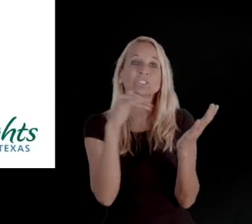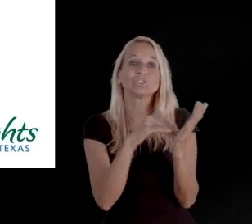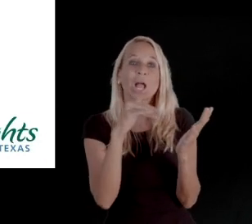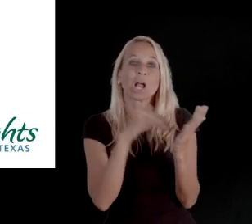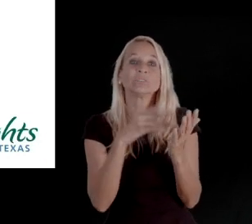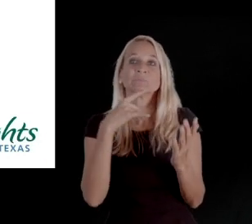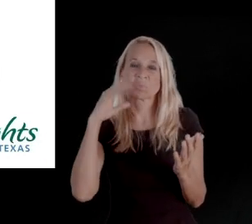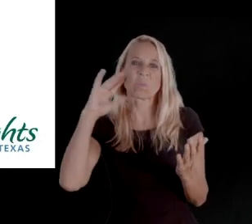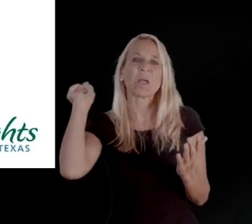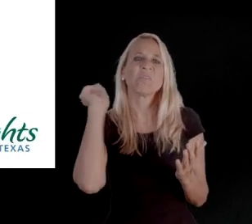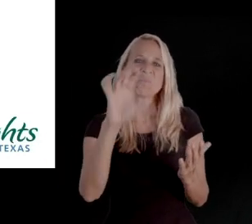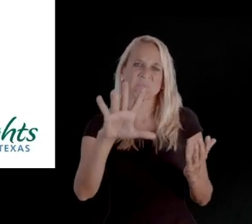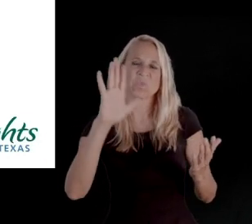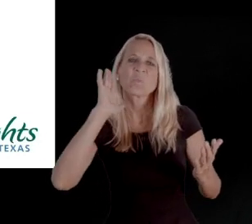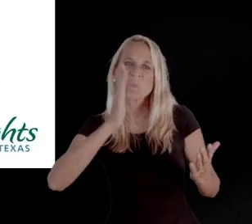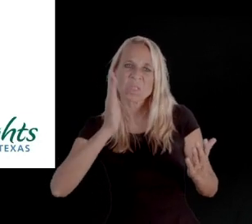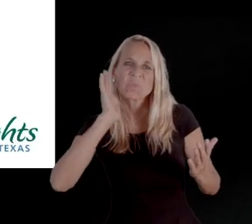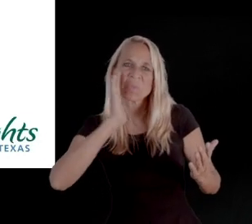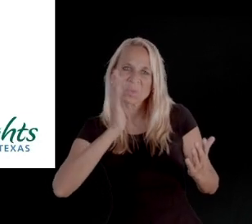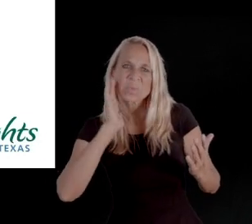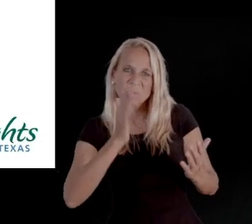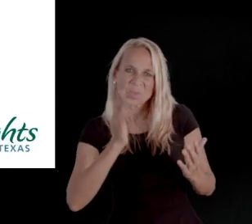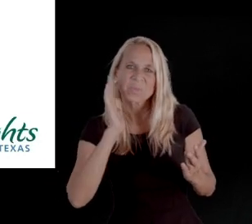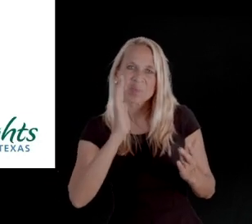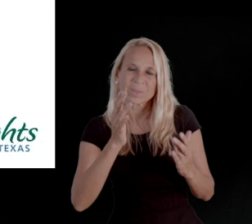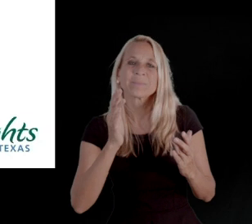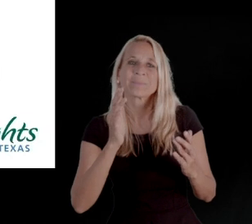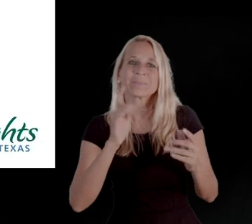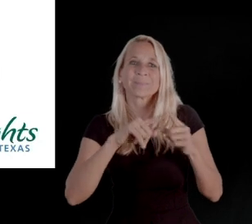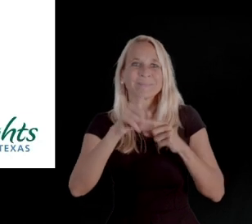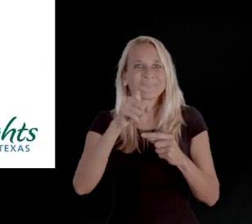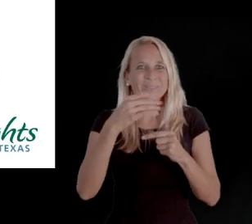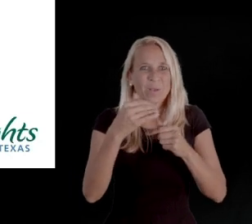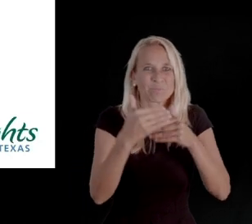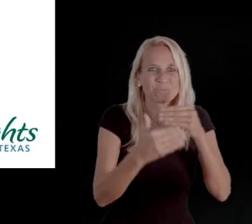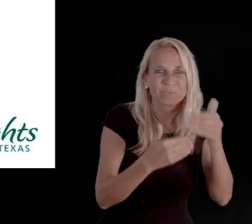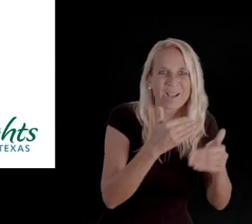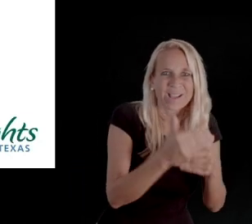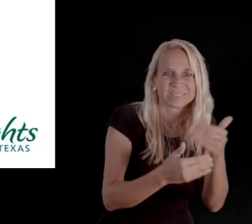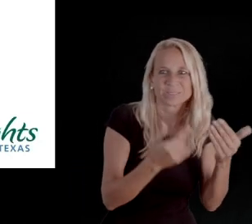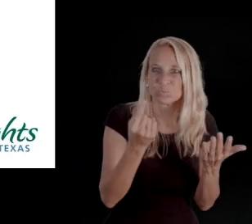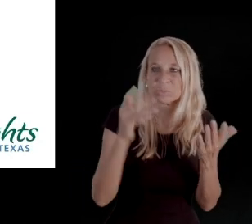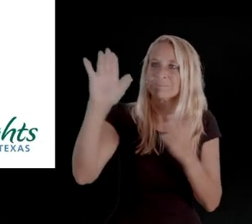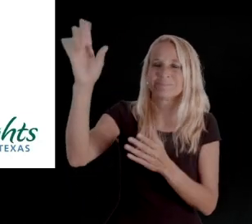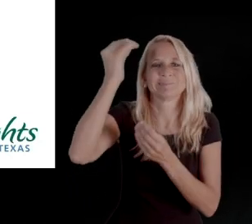they're going to get it to you, you don't necessarily have to go through the process and then wait to ask for the record to be kept open,